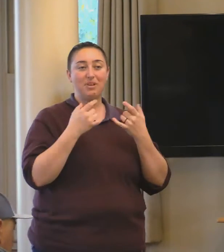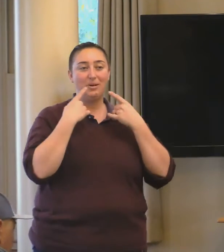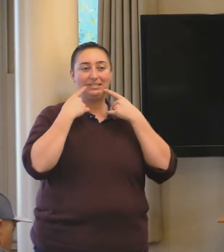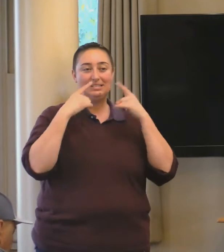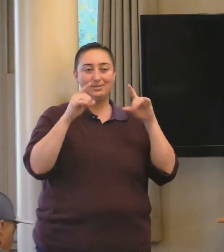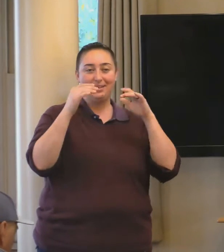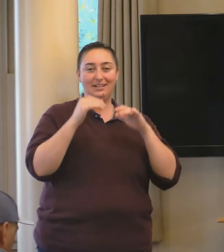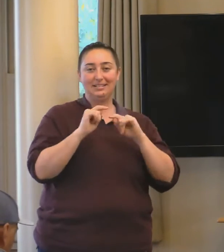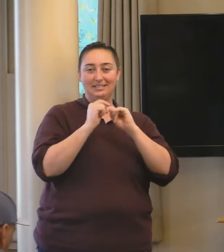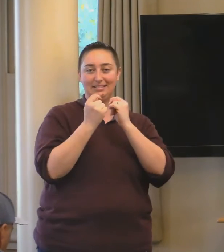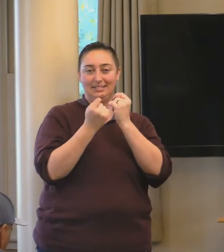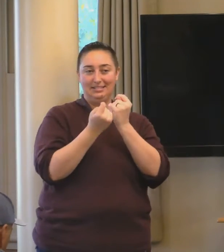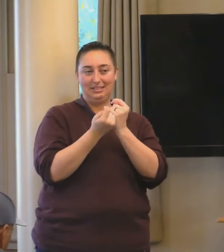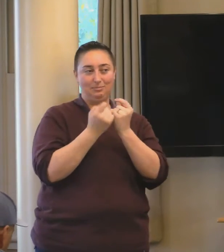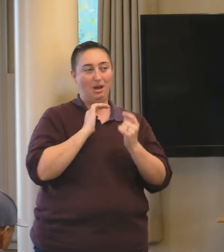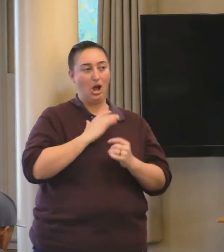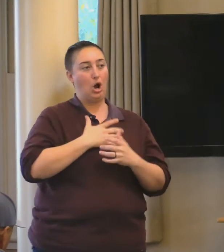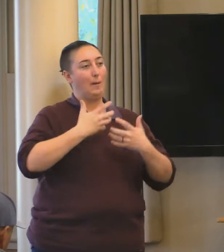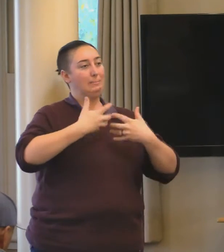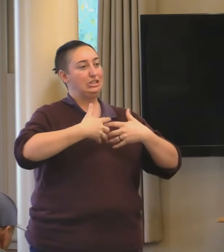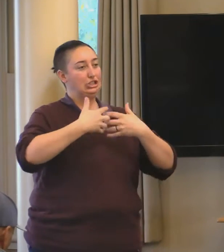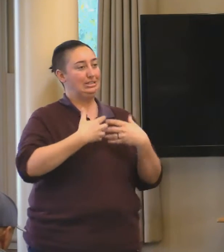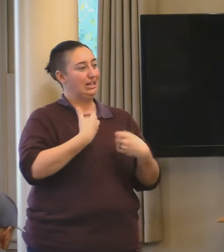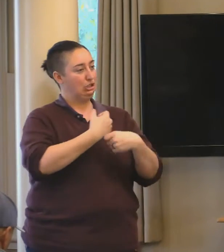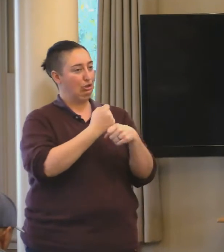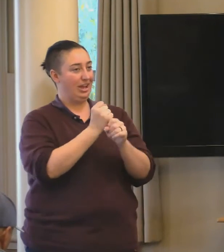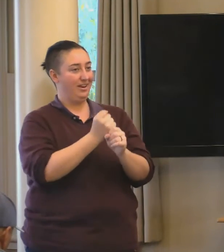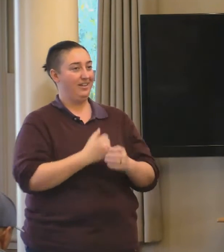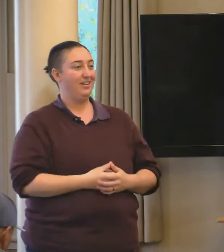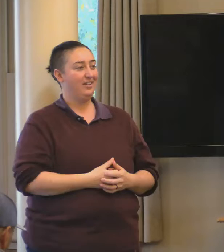Let me announce the next team our machine has created.